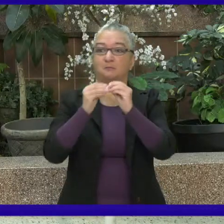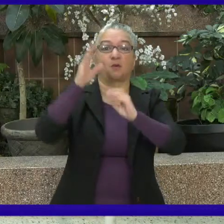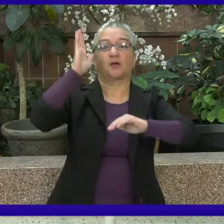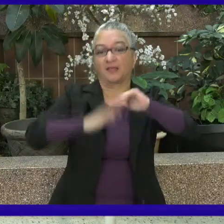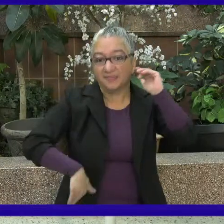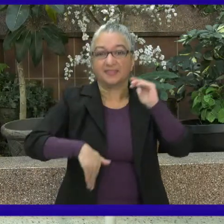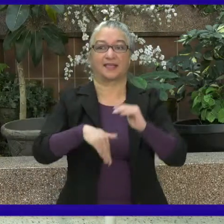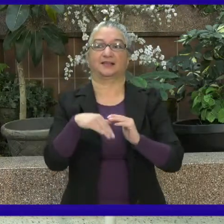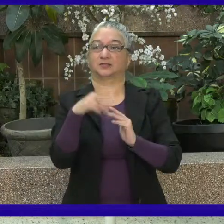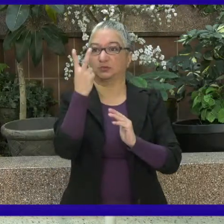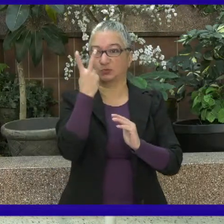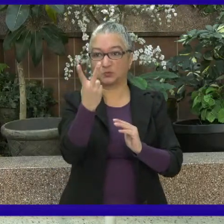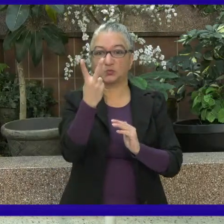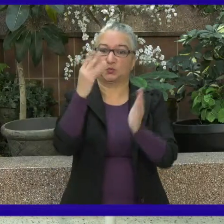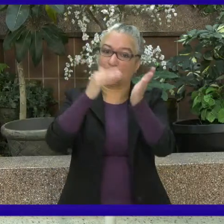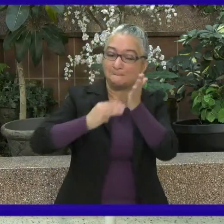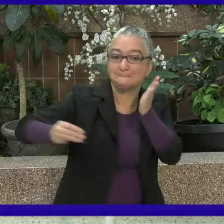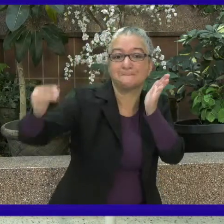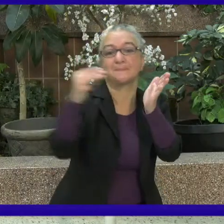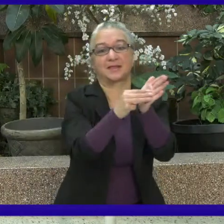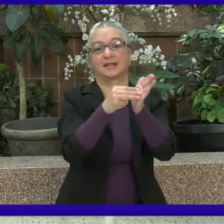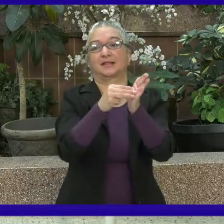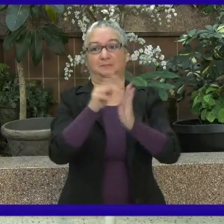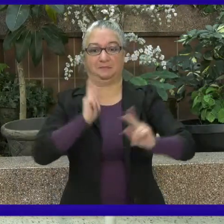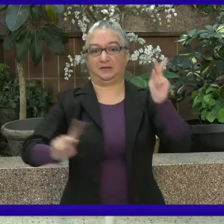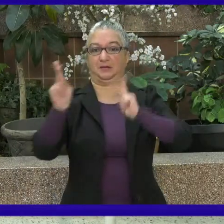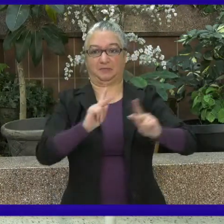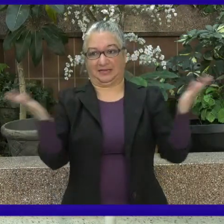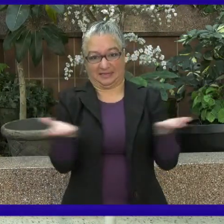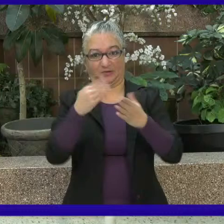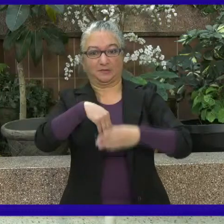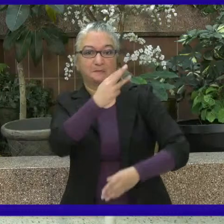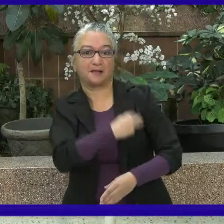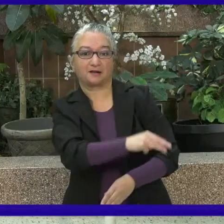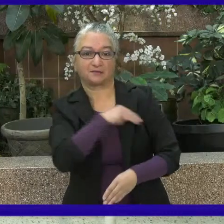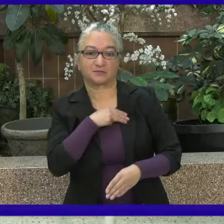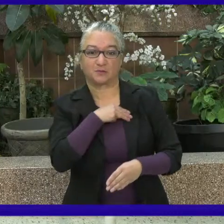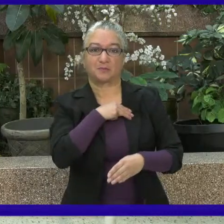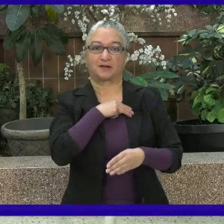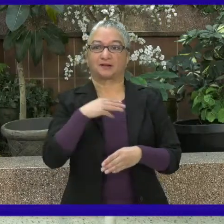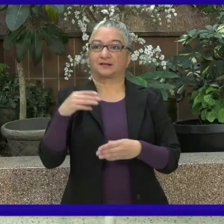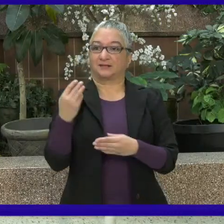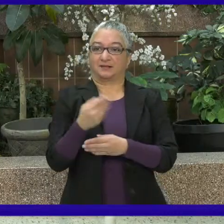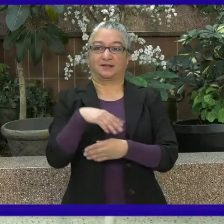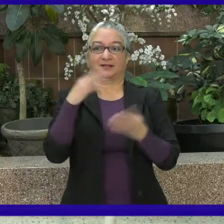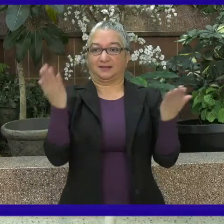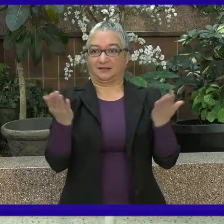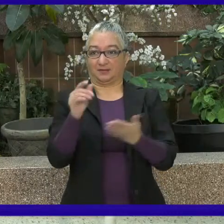lorianne laramie is a long-time public health nurse and she immunized dr sharkey on this